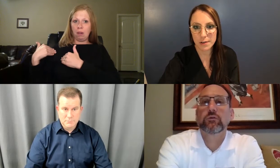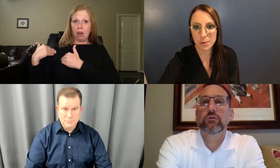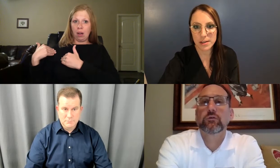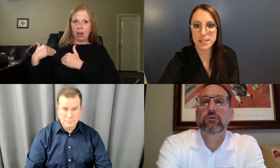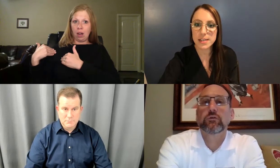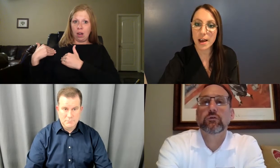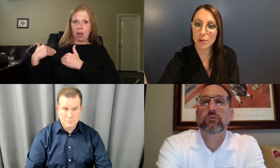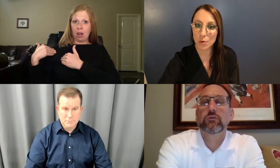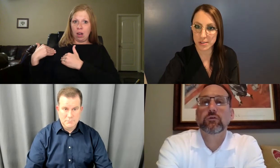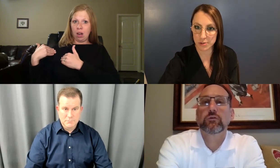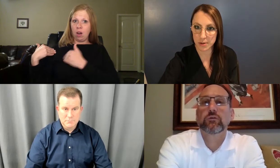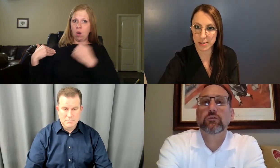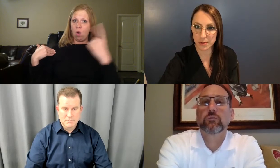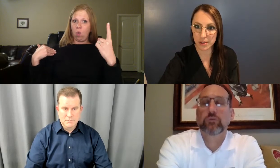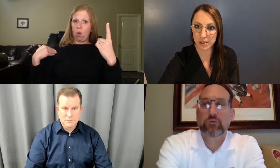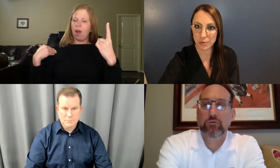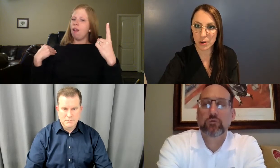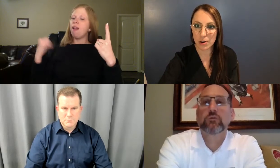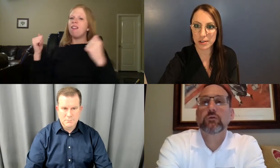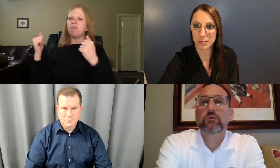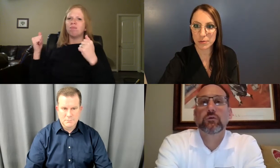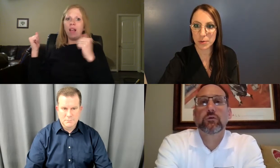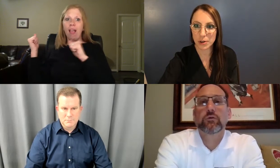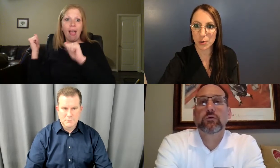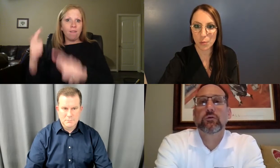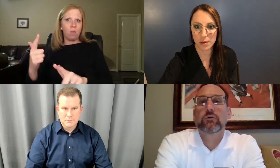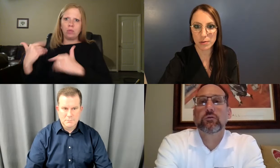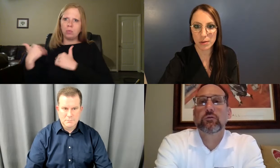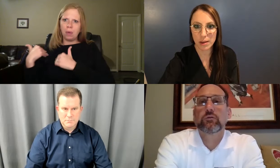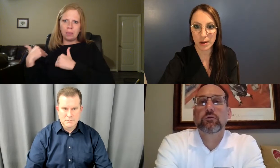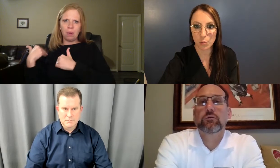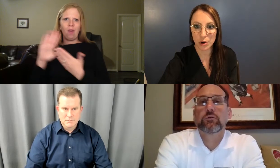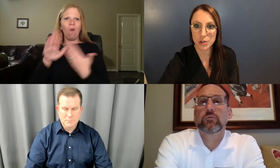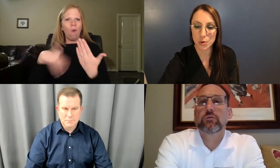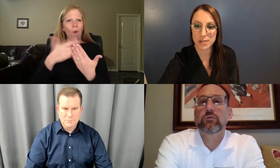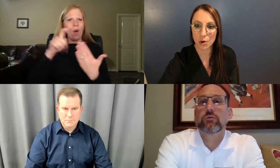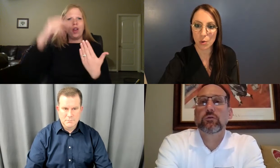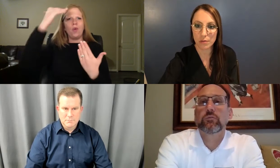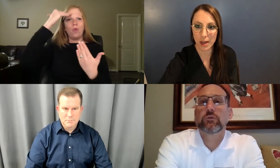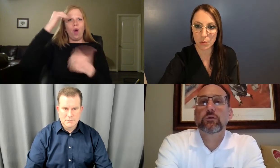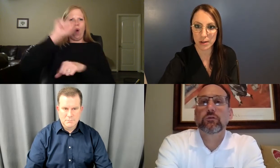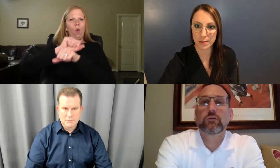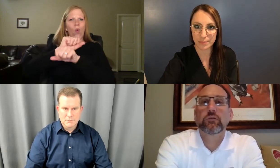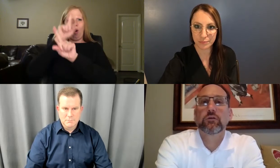and then everybody else says everyone's responsibility. We all need to be familiar with and work towards the goal of equity.